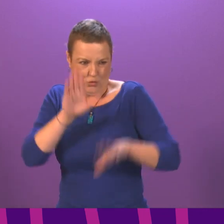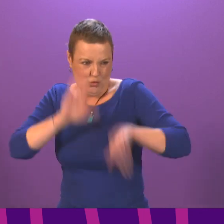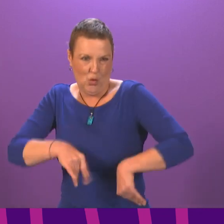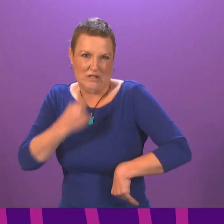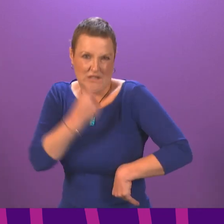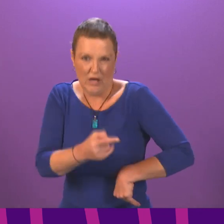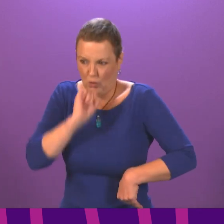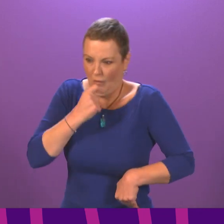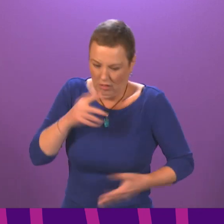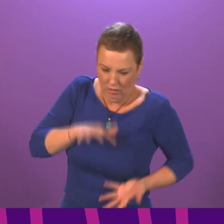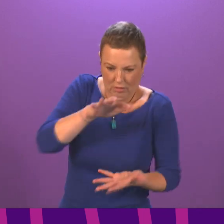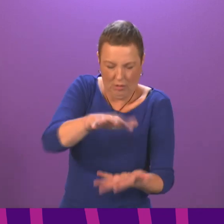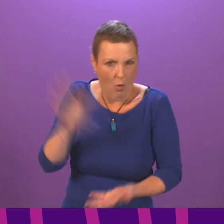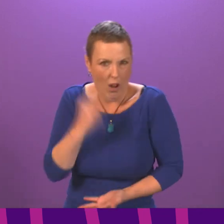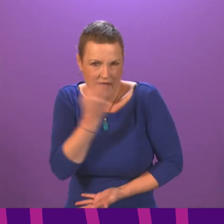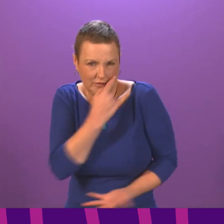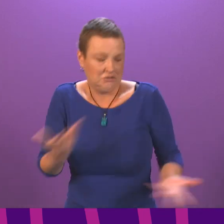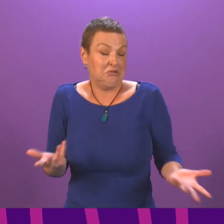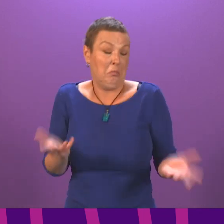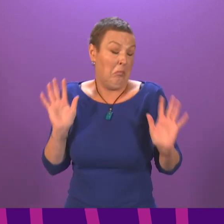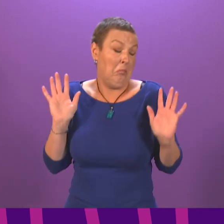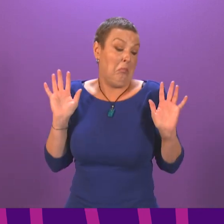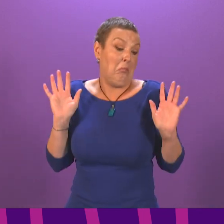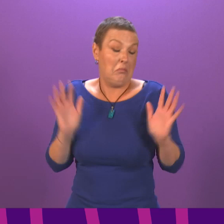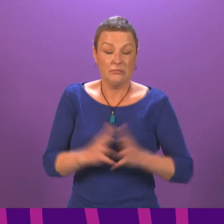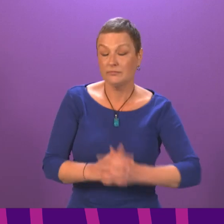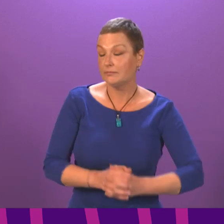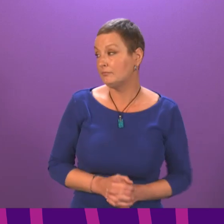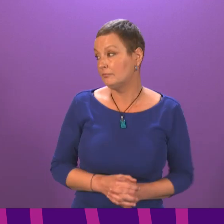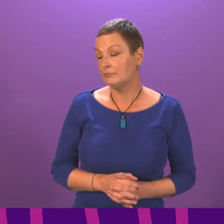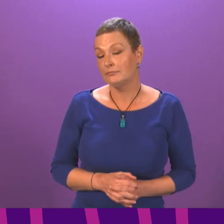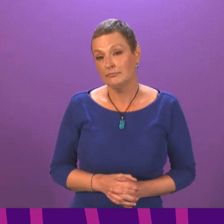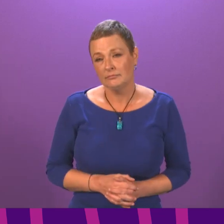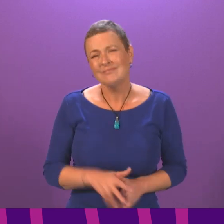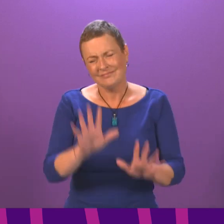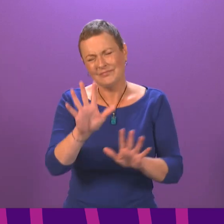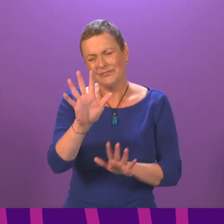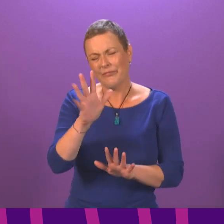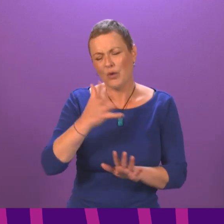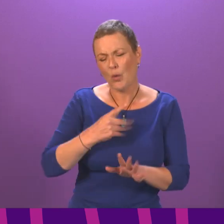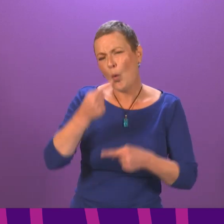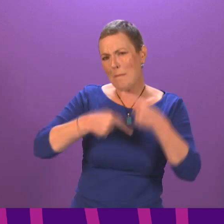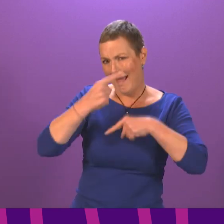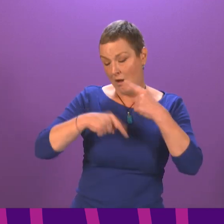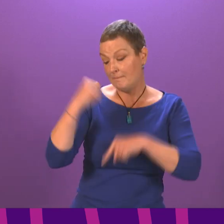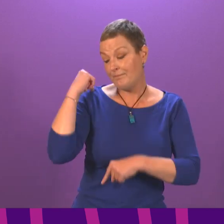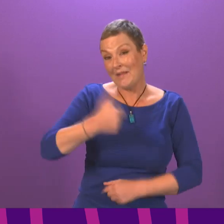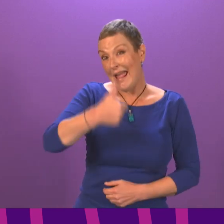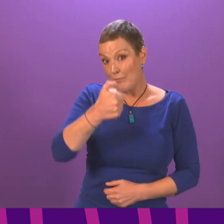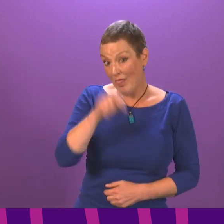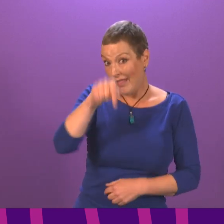I turn to the substance of the issue. Back in April, when the scale of the tragedy in